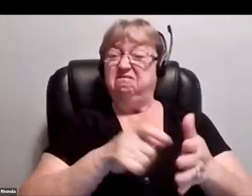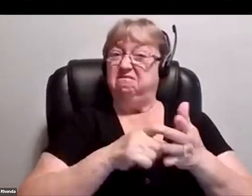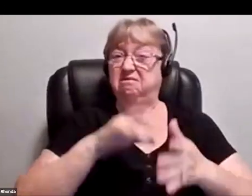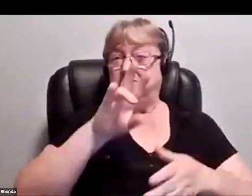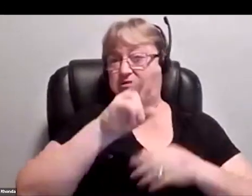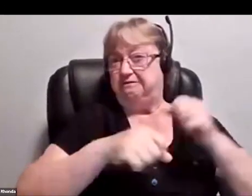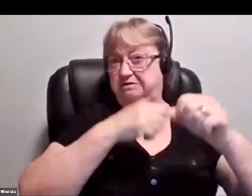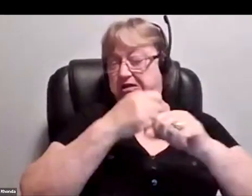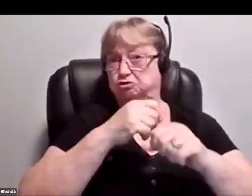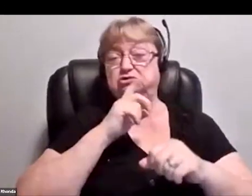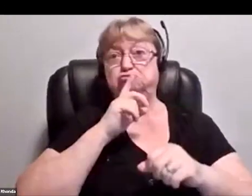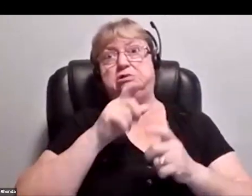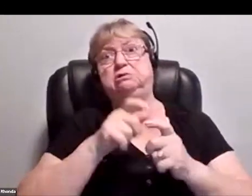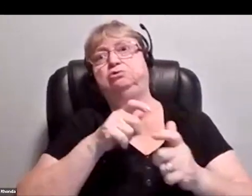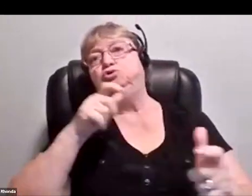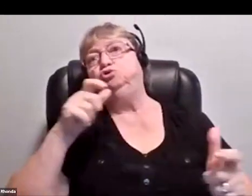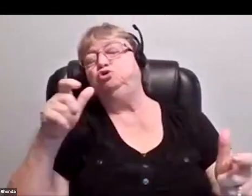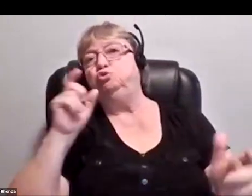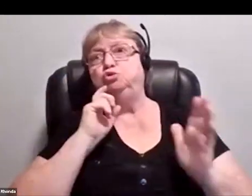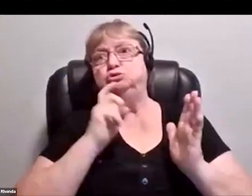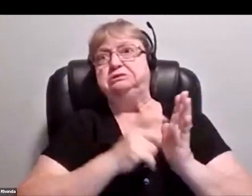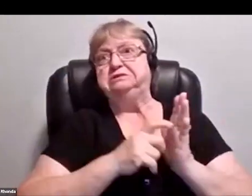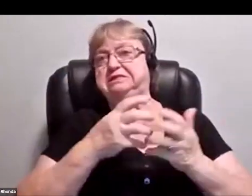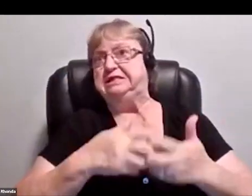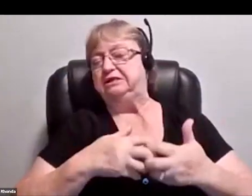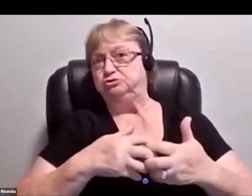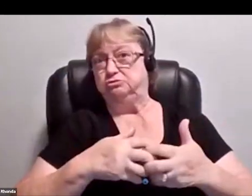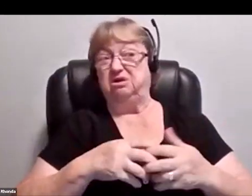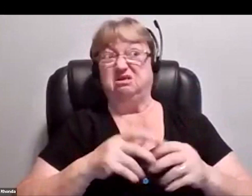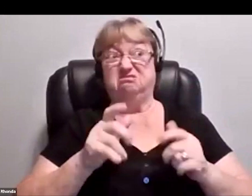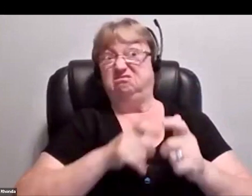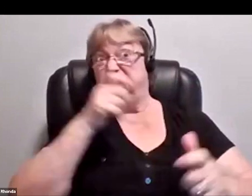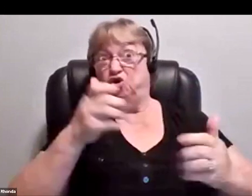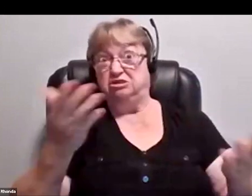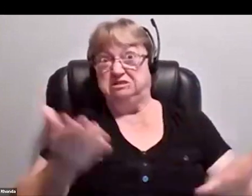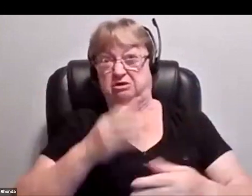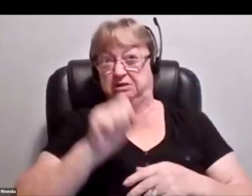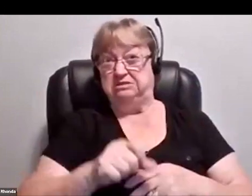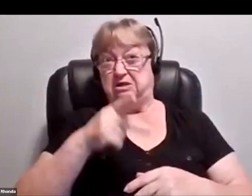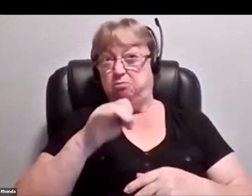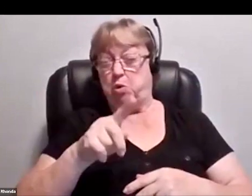It's the largest detector here at the South Pole, and it covers almost all of what we call the dark sector,